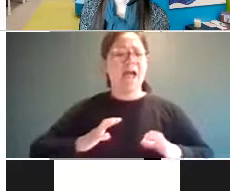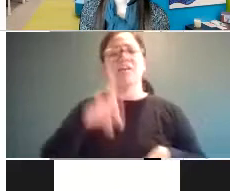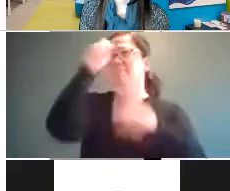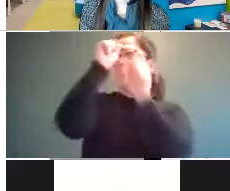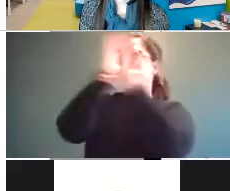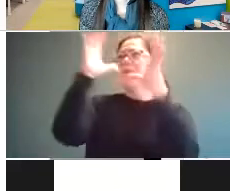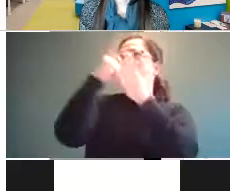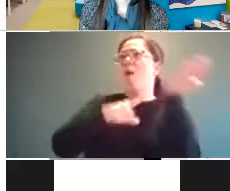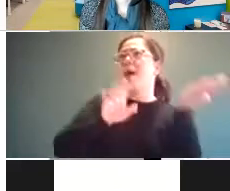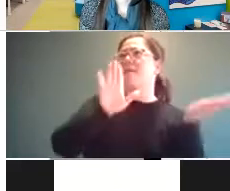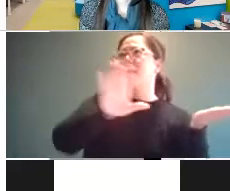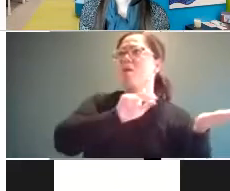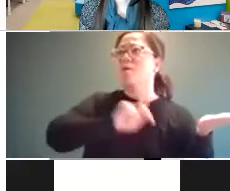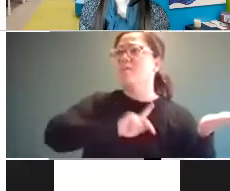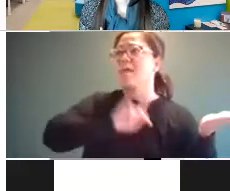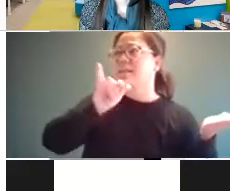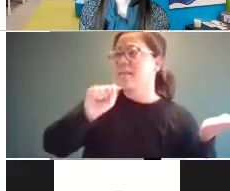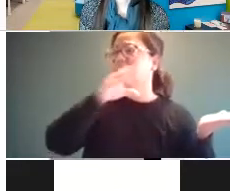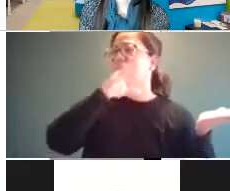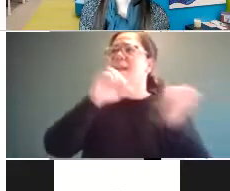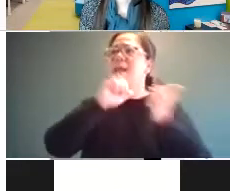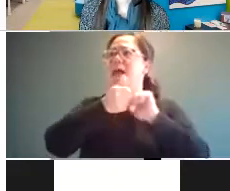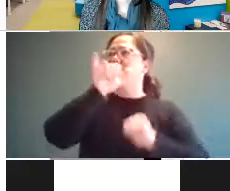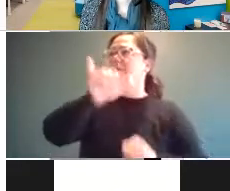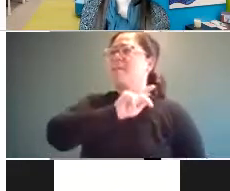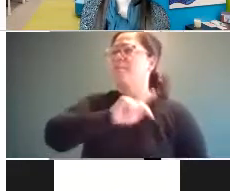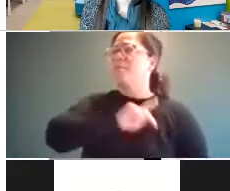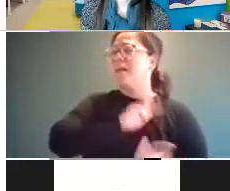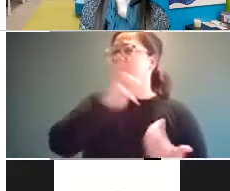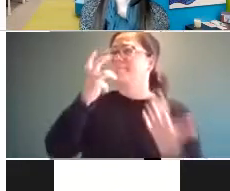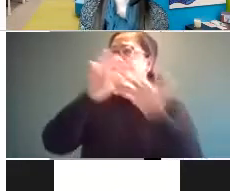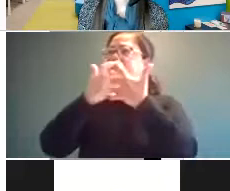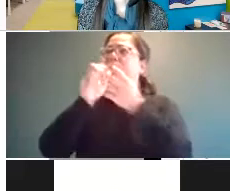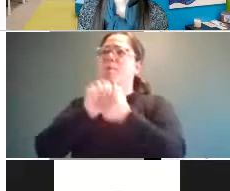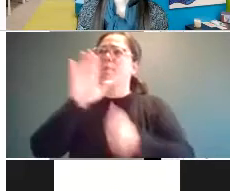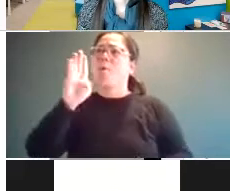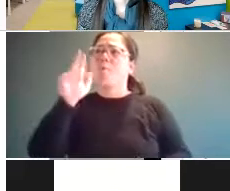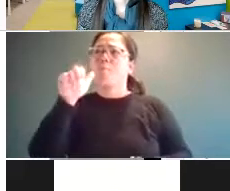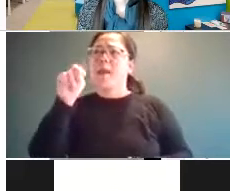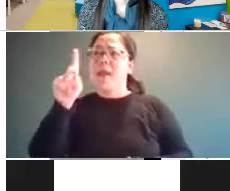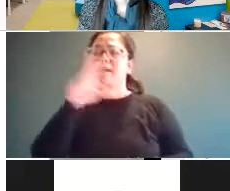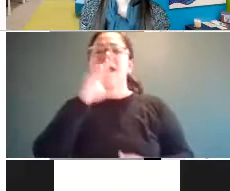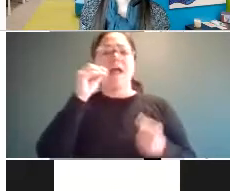and how that client interacts with your brand, and confirm the appropriateness of any humor.